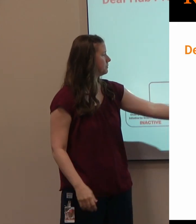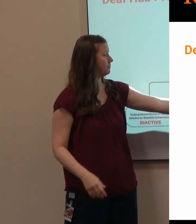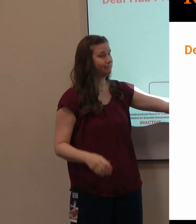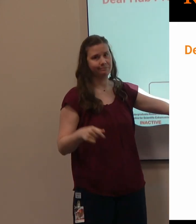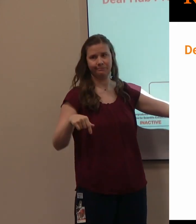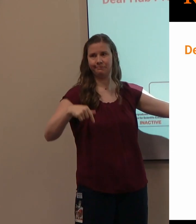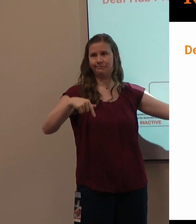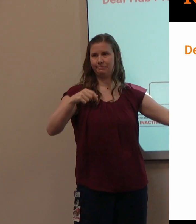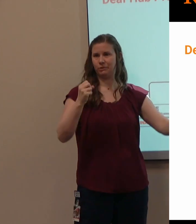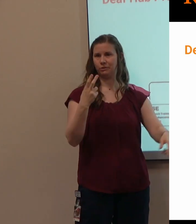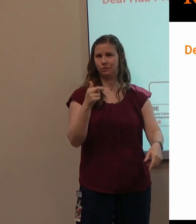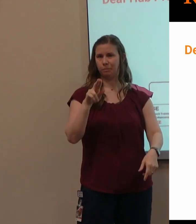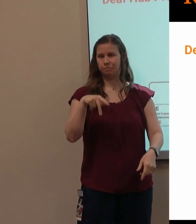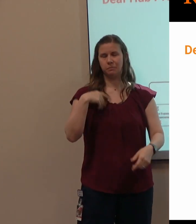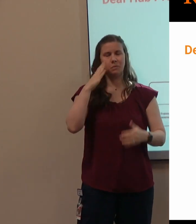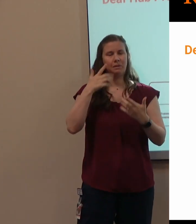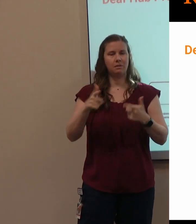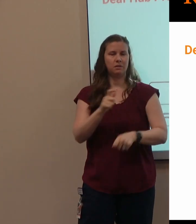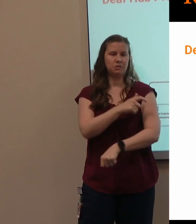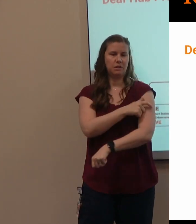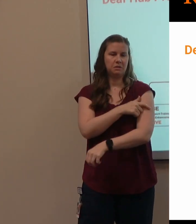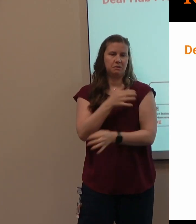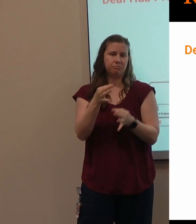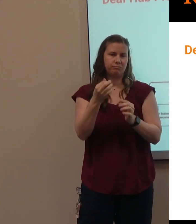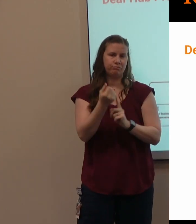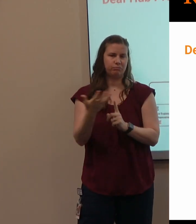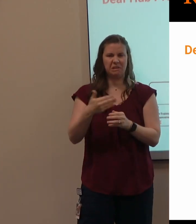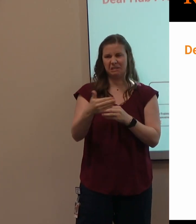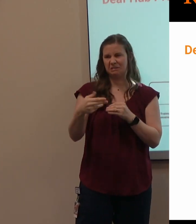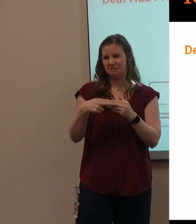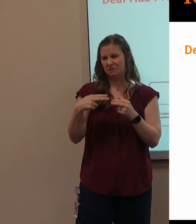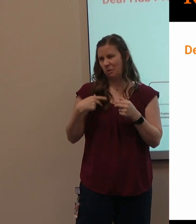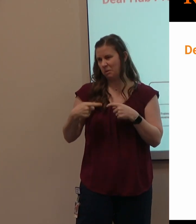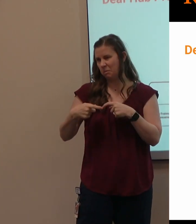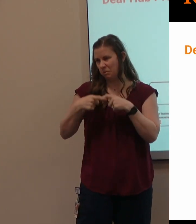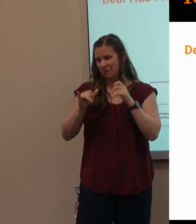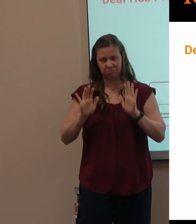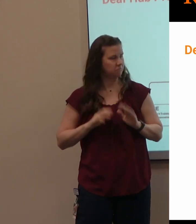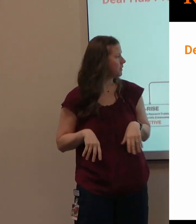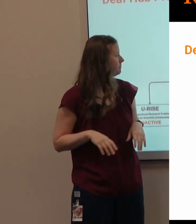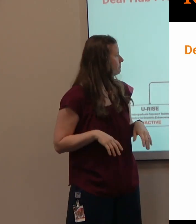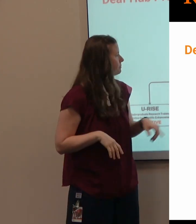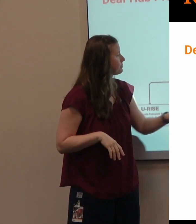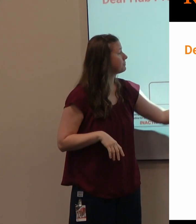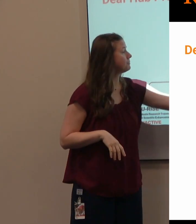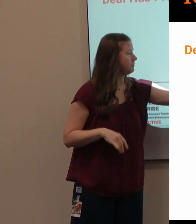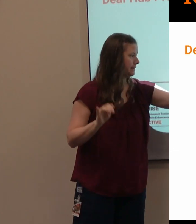but they're still important. And then this is the SHARP program and I'll let Jenna explain a little bit more about that. So we'll hold on that.